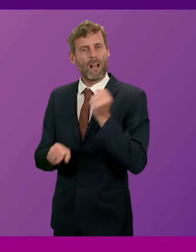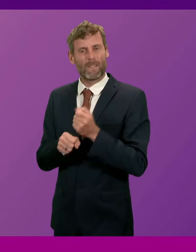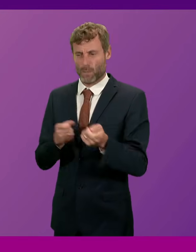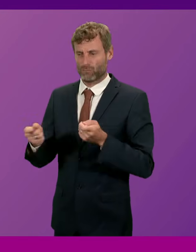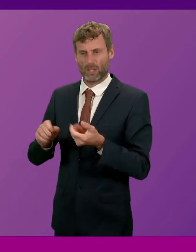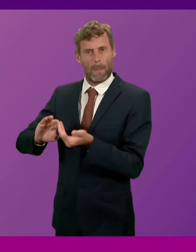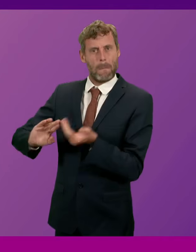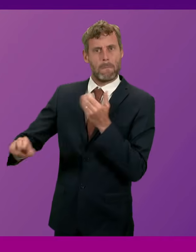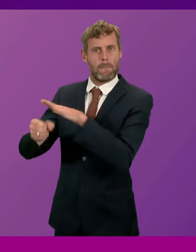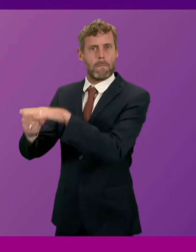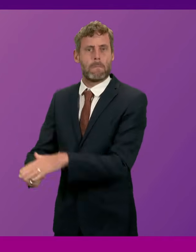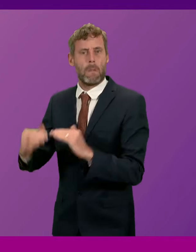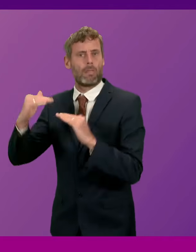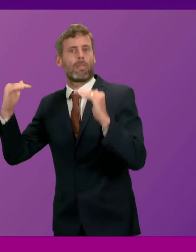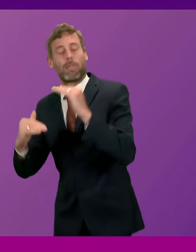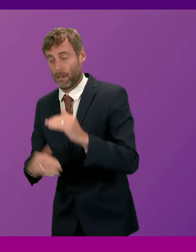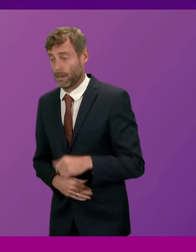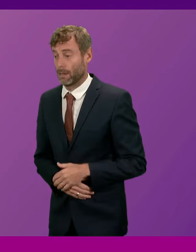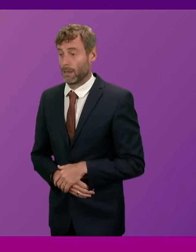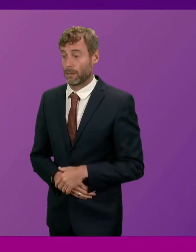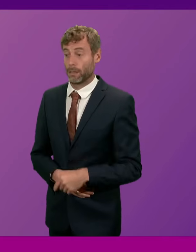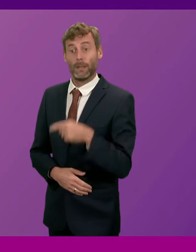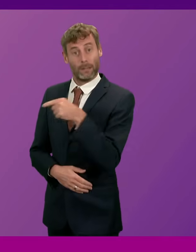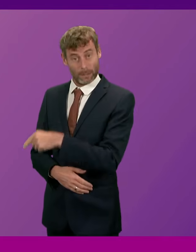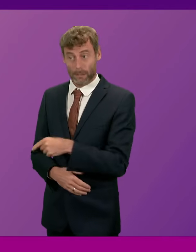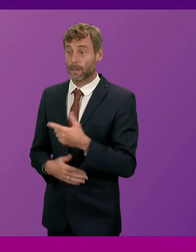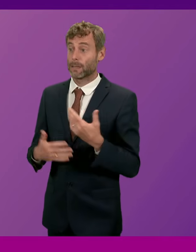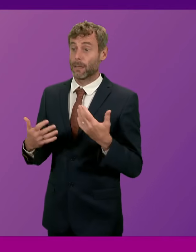residents have travelled to serve in Israel’s occupation forces, making them complicit in